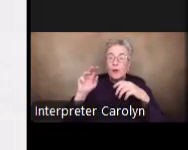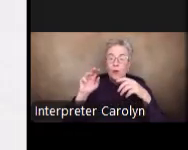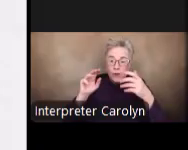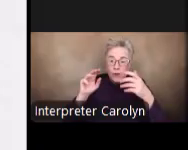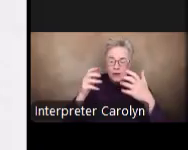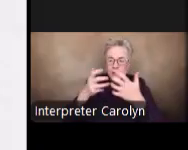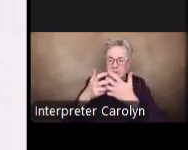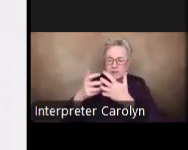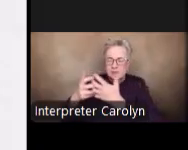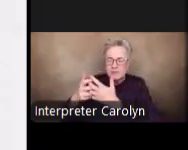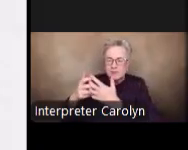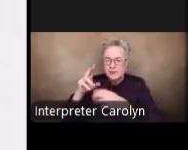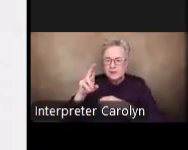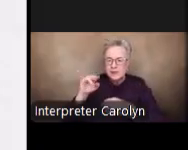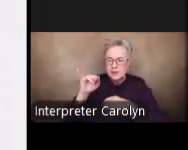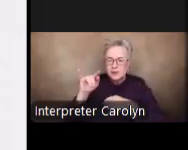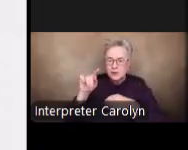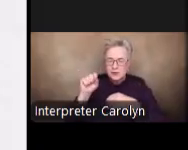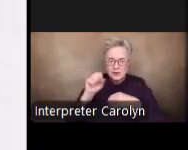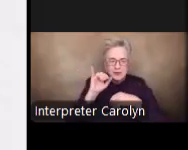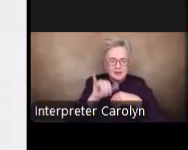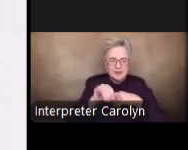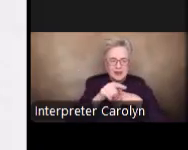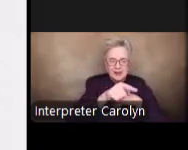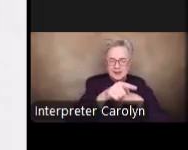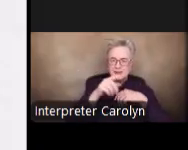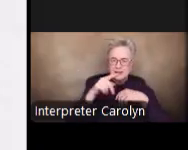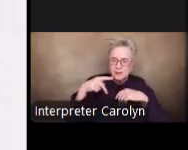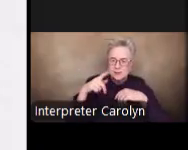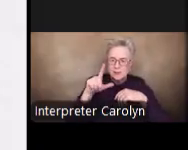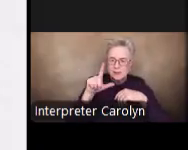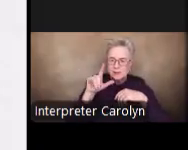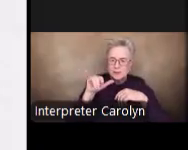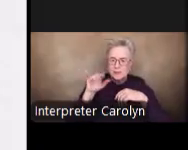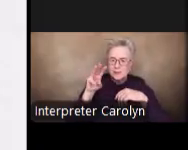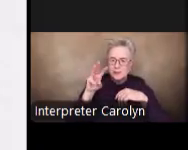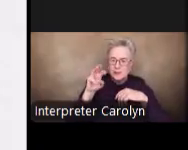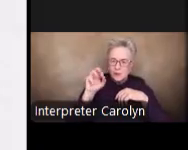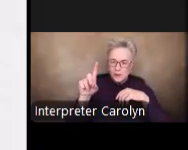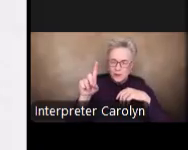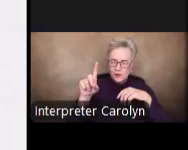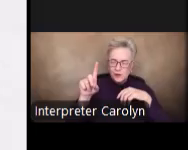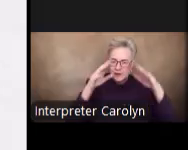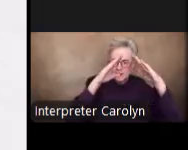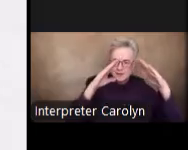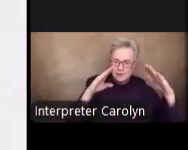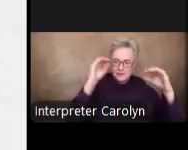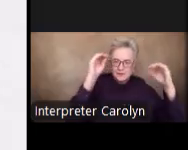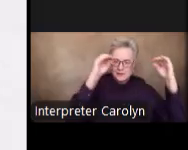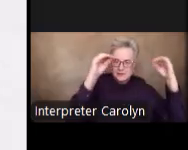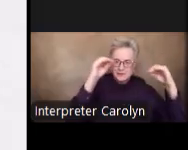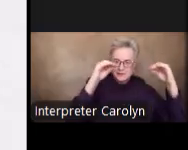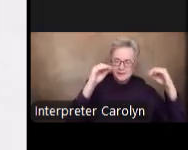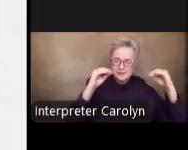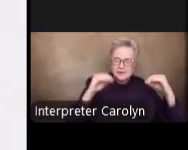So the roof deck is that layer of plywood sheets that goes on top of the roof trusses. It creates that continuous surface